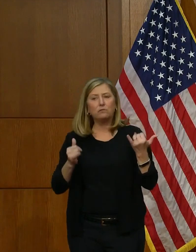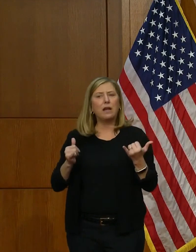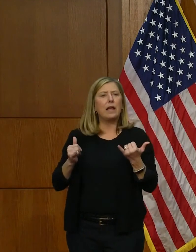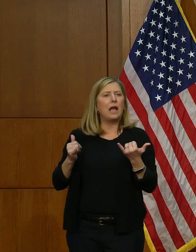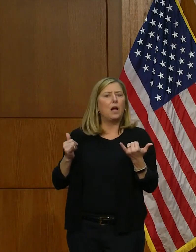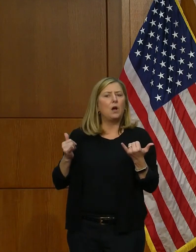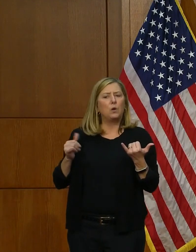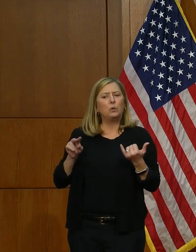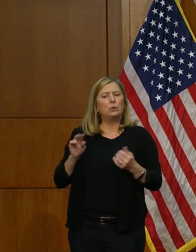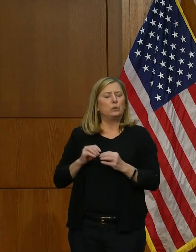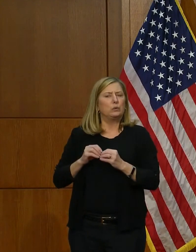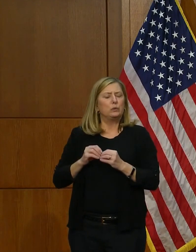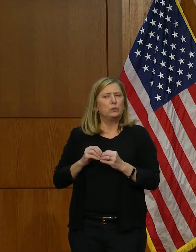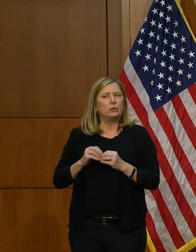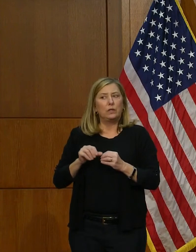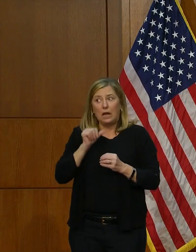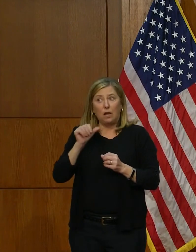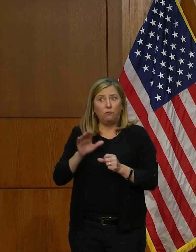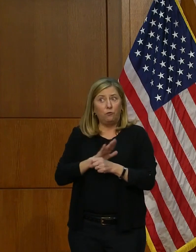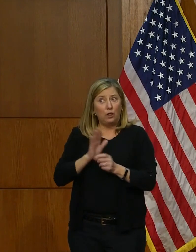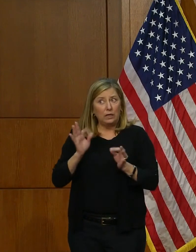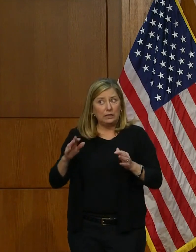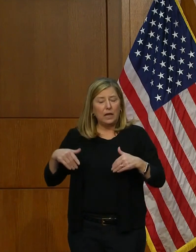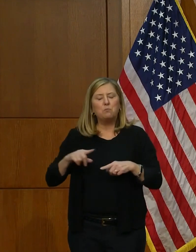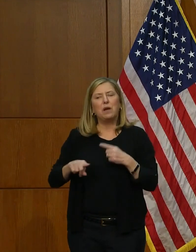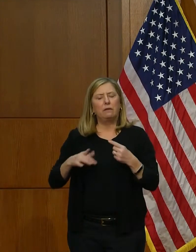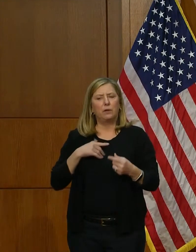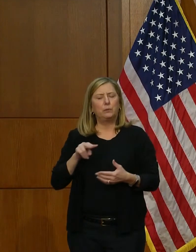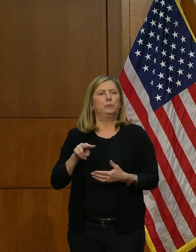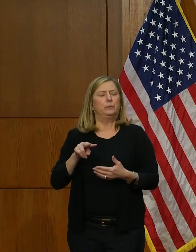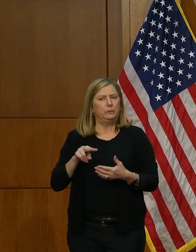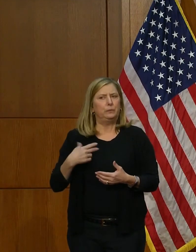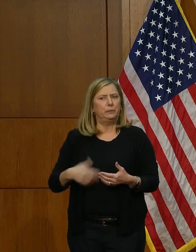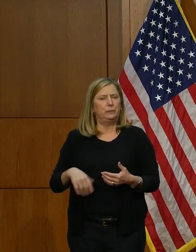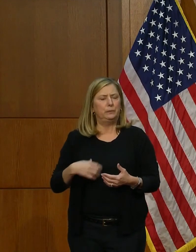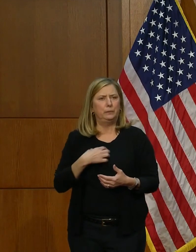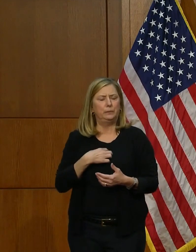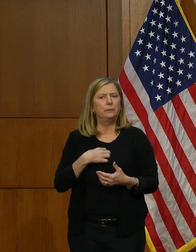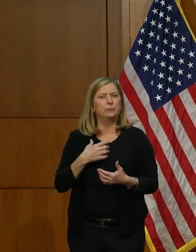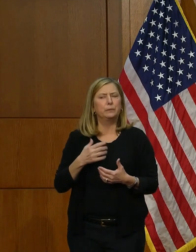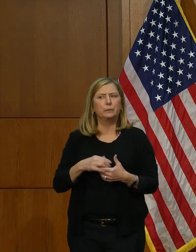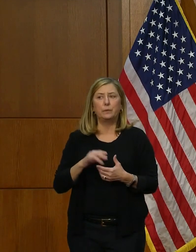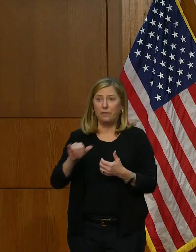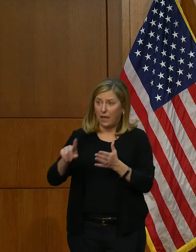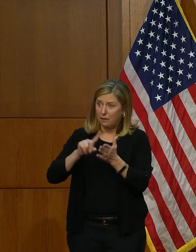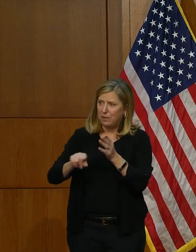A LOT OF THE FINANCE WHILE THEIR PRELIMINARY ARE VERY DISTURBING ON DHE, SO THE